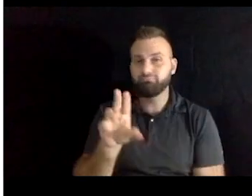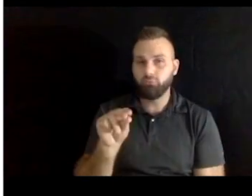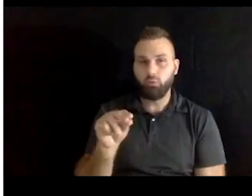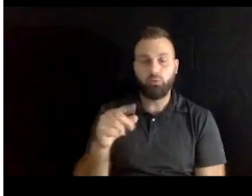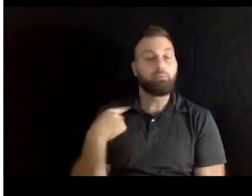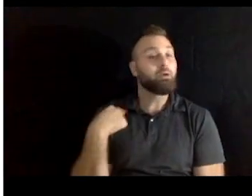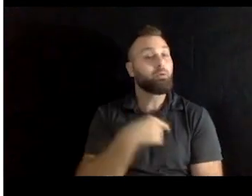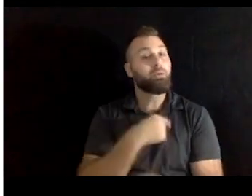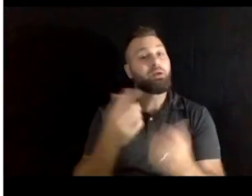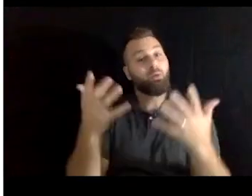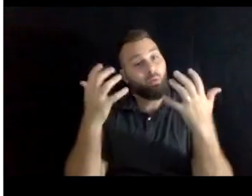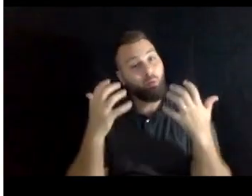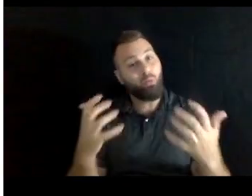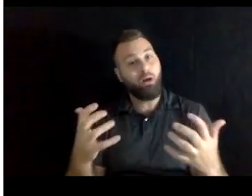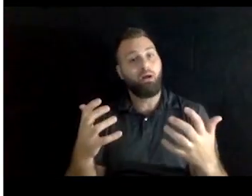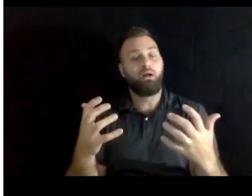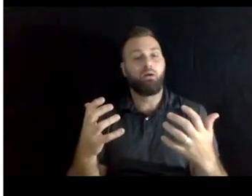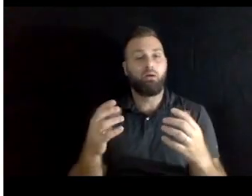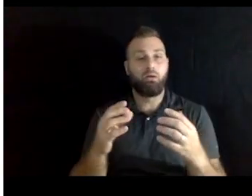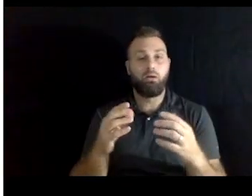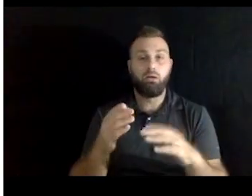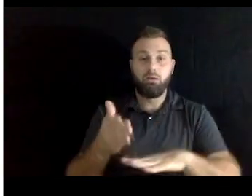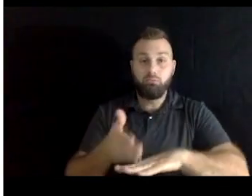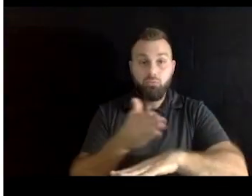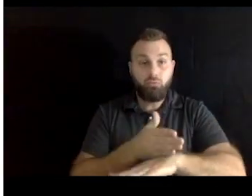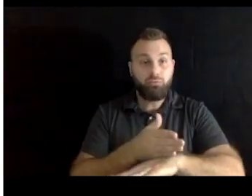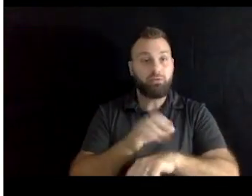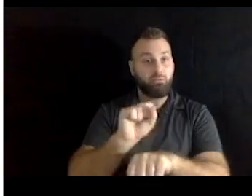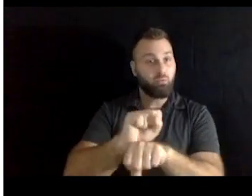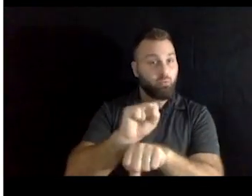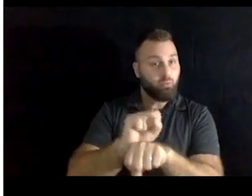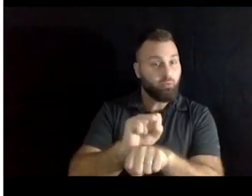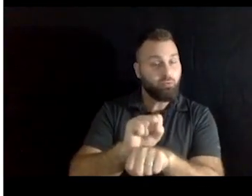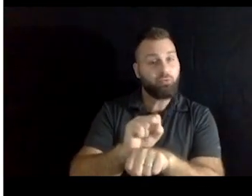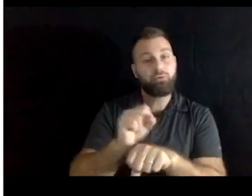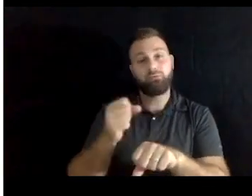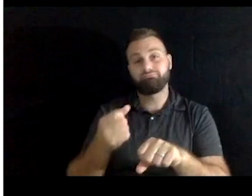to see improvements in employment. We want to see. Increases in earnings.